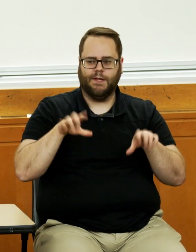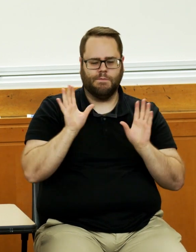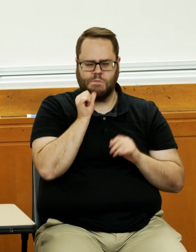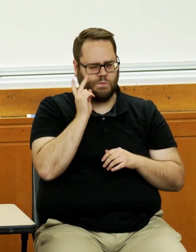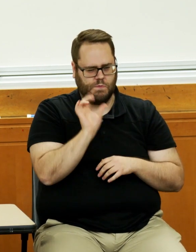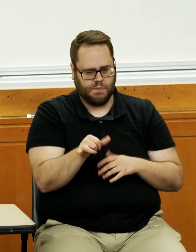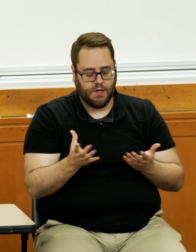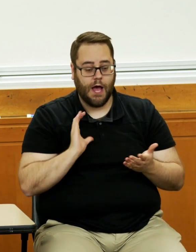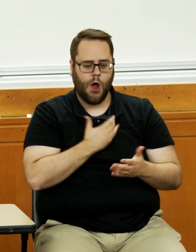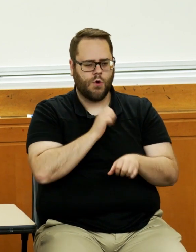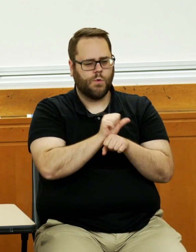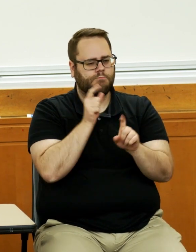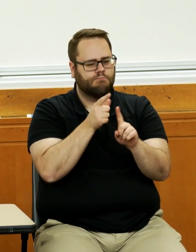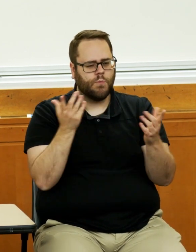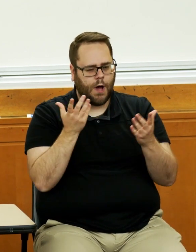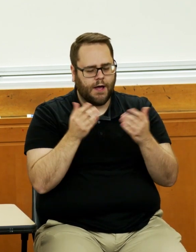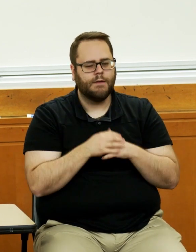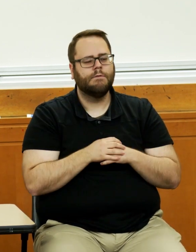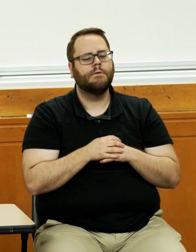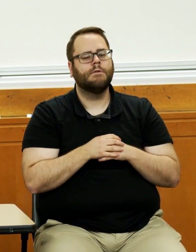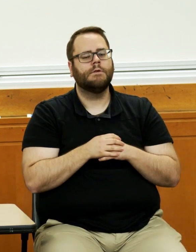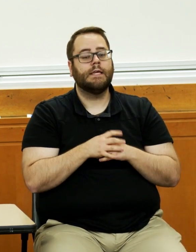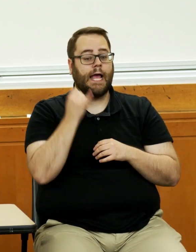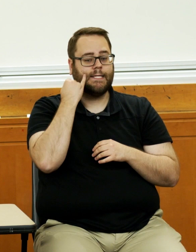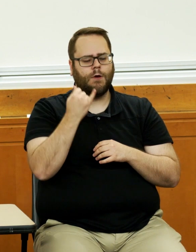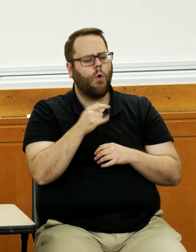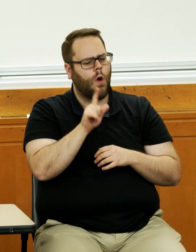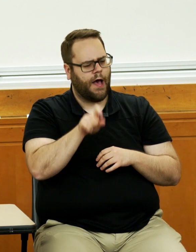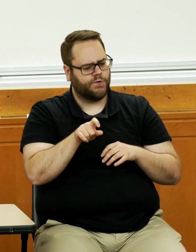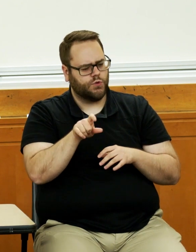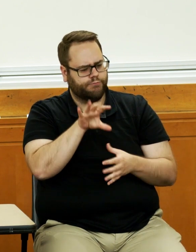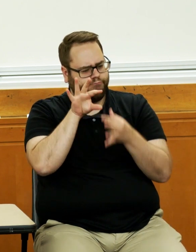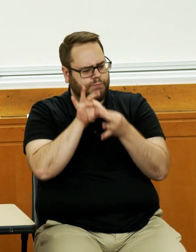I see our work as pushing back against the very notion that you need to belong in order to live